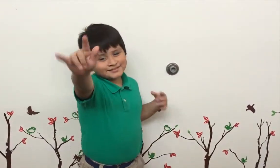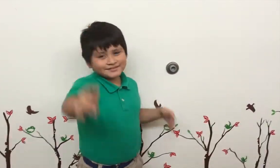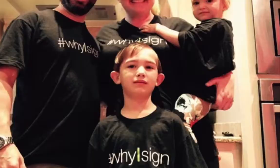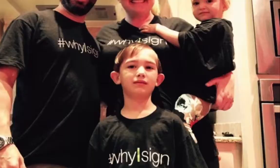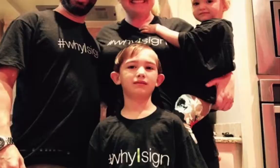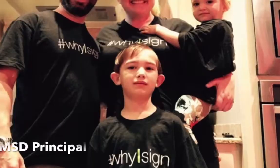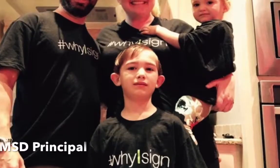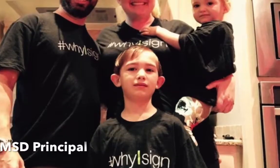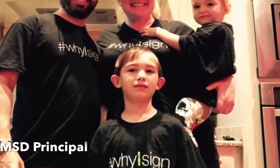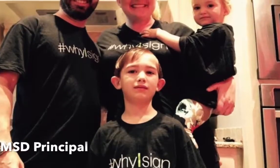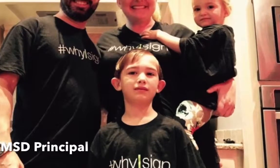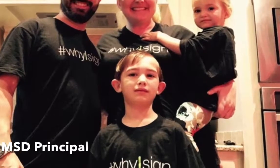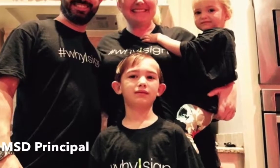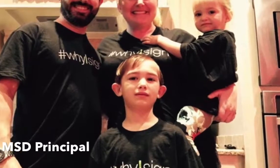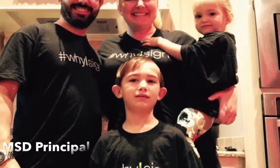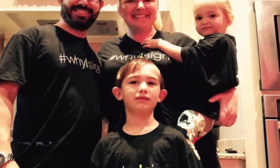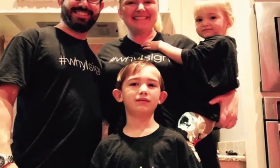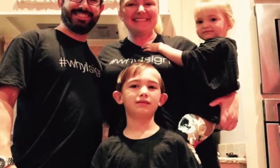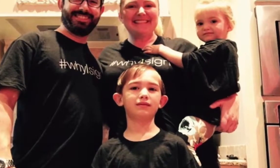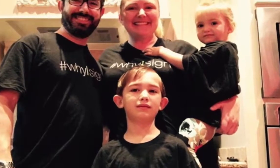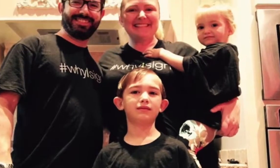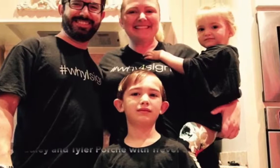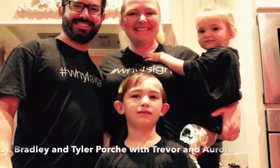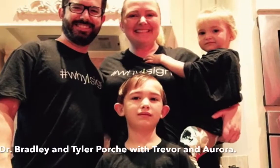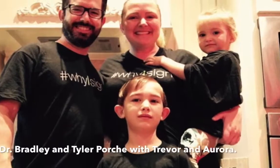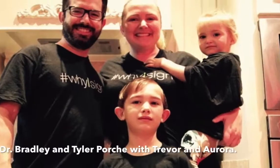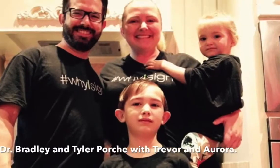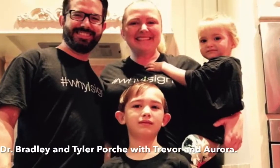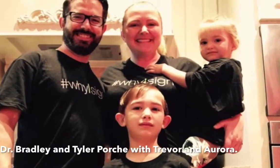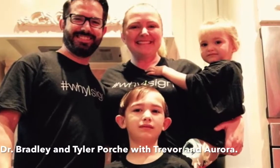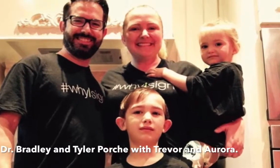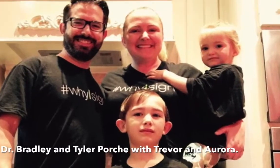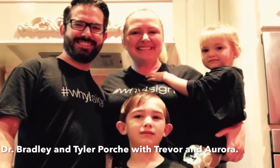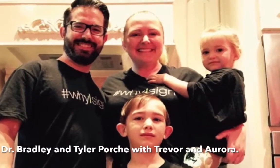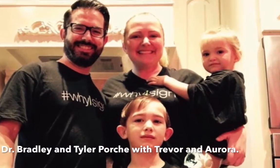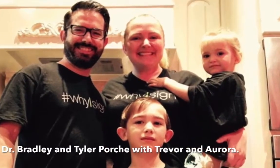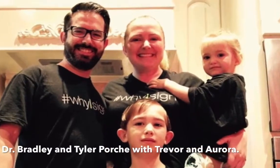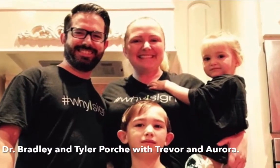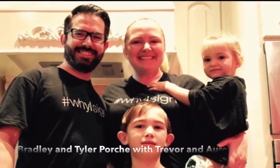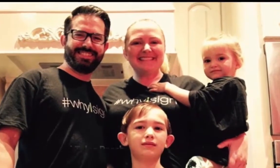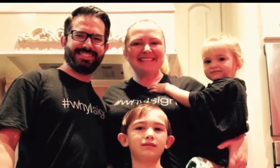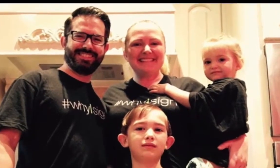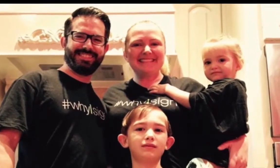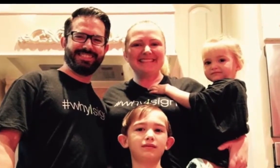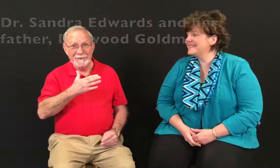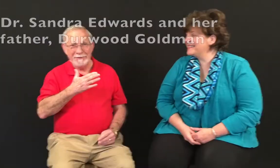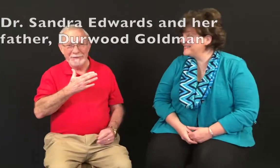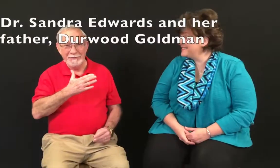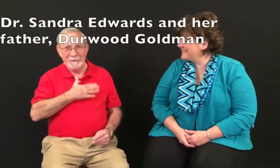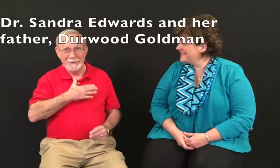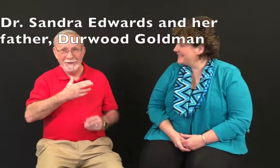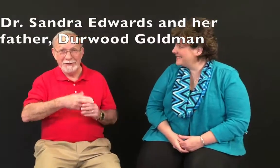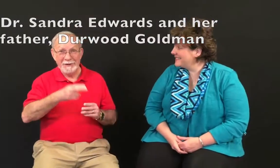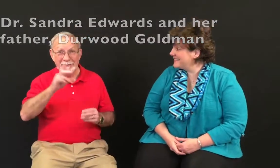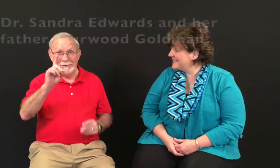I love ASL because the deaf community and deaf culture is just so friendly and I feel like a part of it.